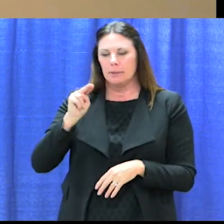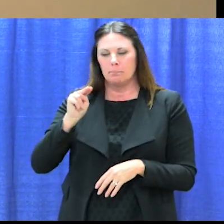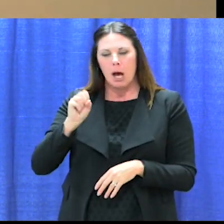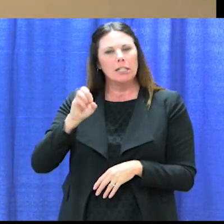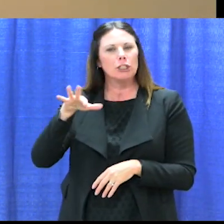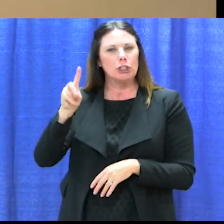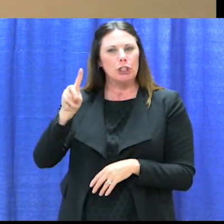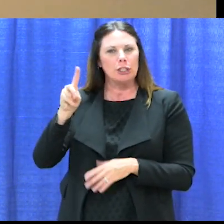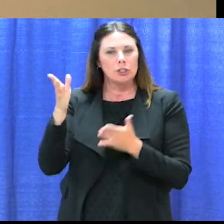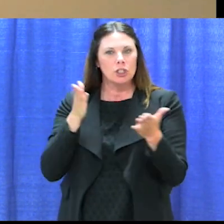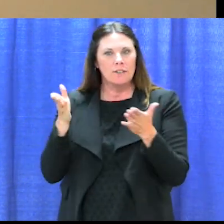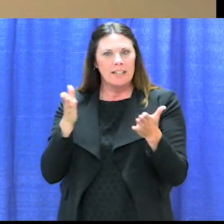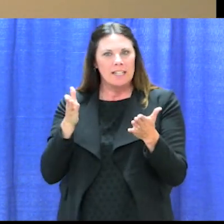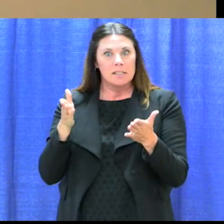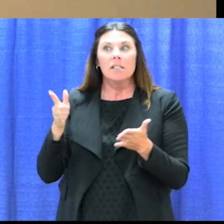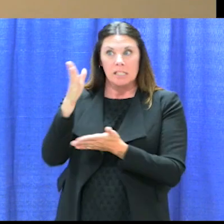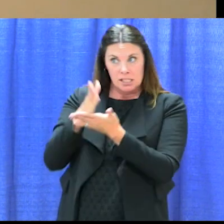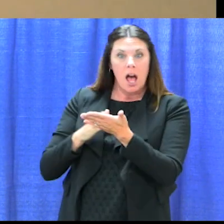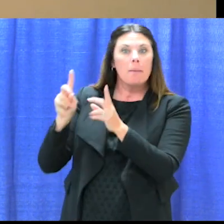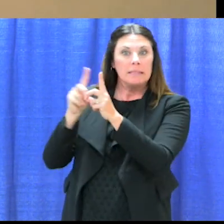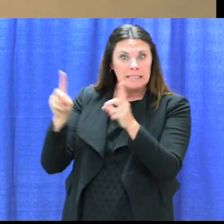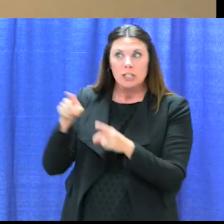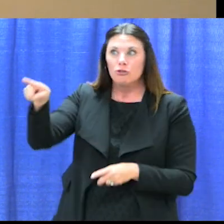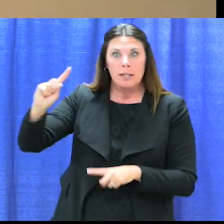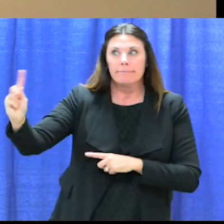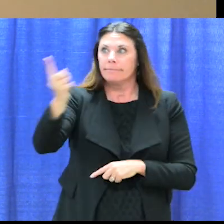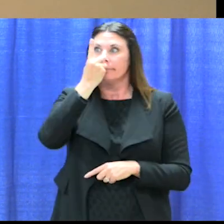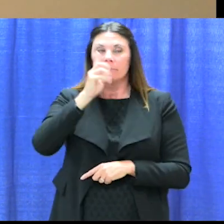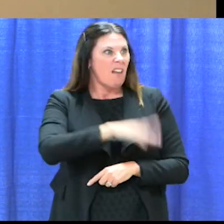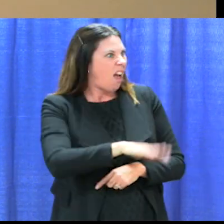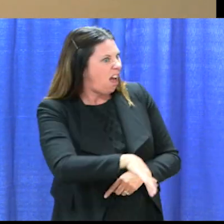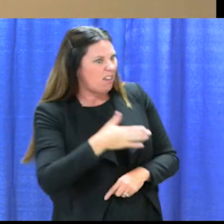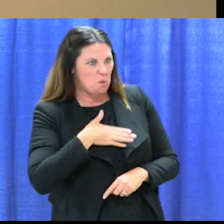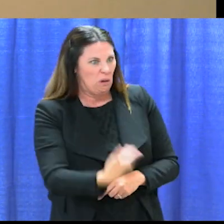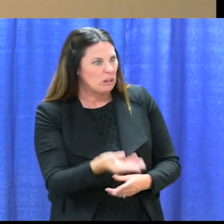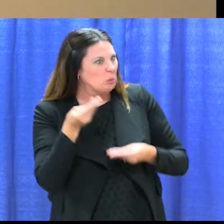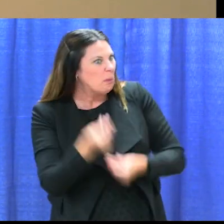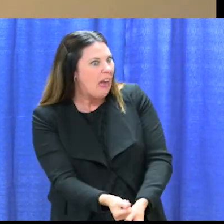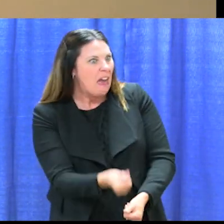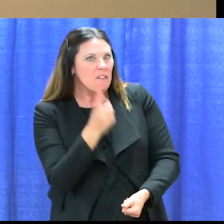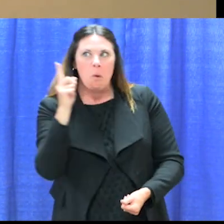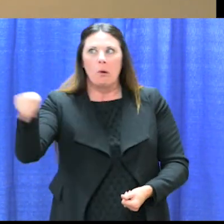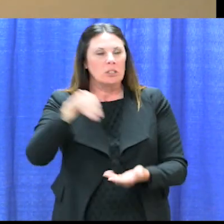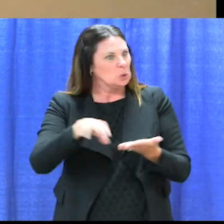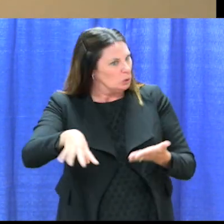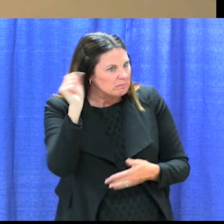in paying for service for their students and we're able to develop an agreement with them